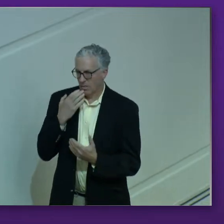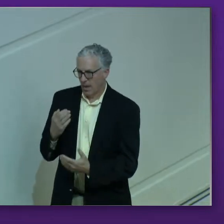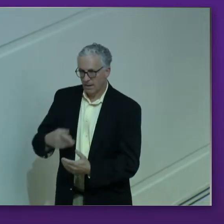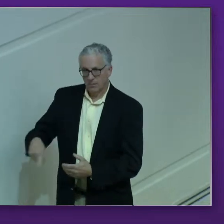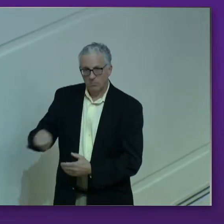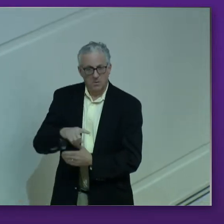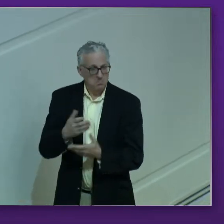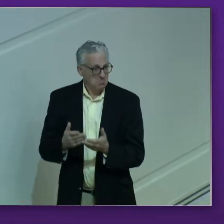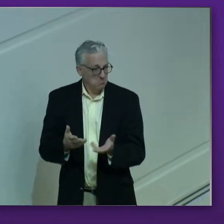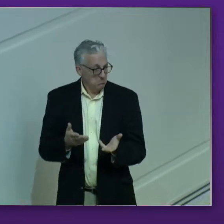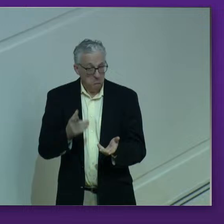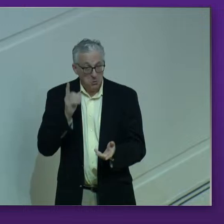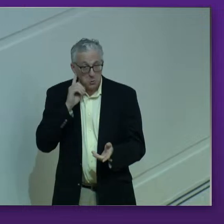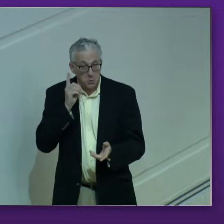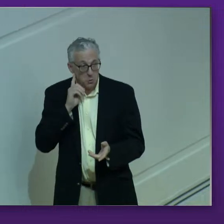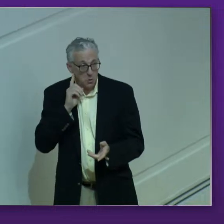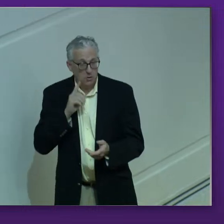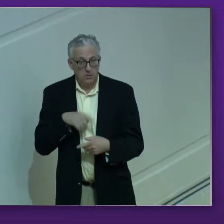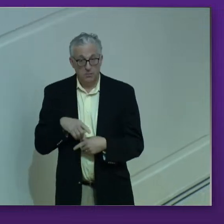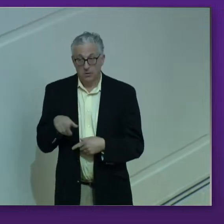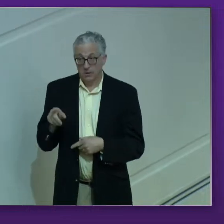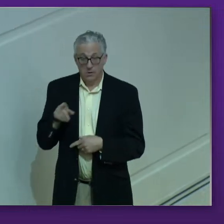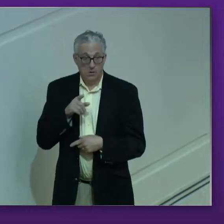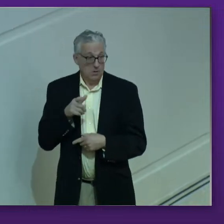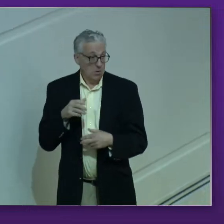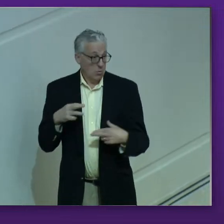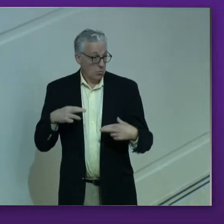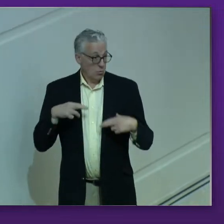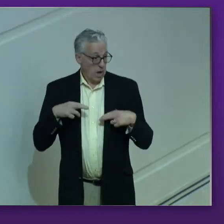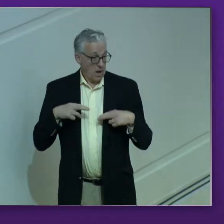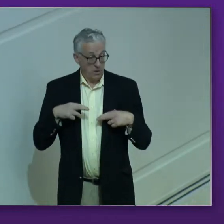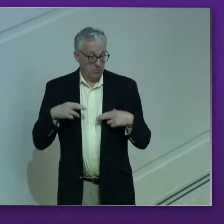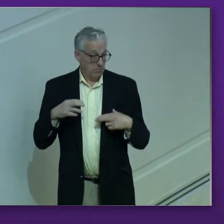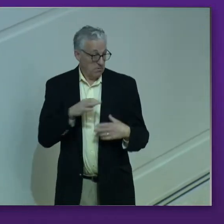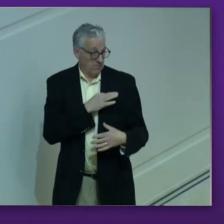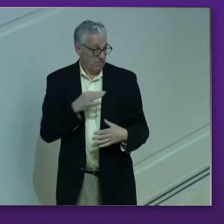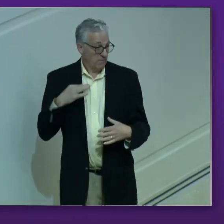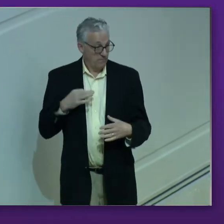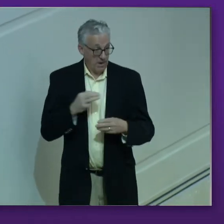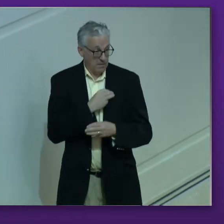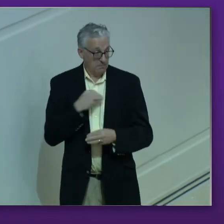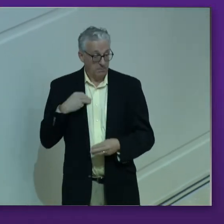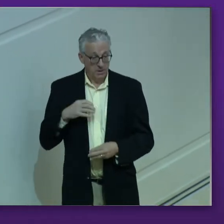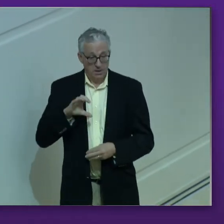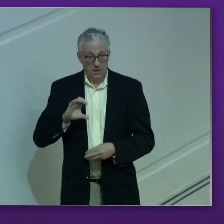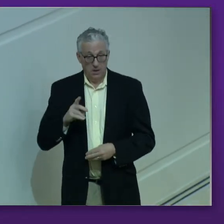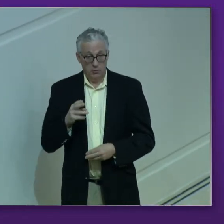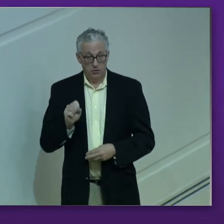OPPORTUNITY OPPORTUNITY IS CREATED AND OFTEN ENHANCED BY PHILANTHROPIC SUPPORT PORT OF